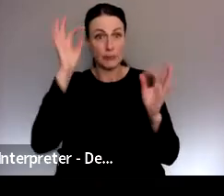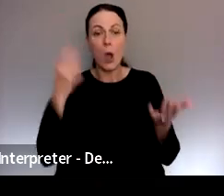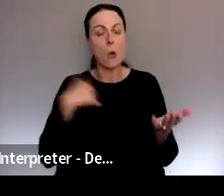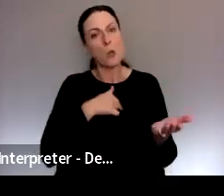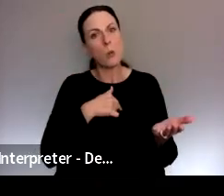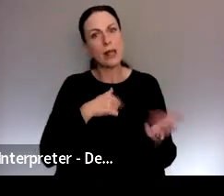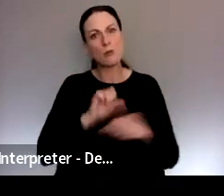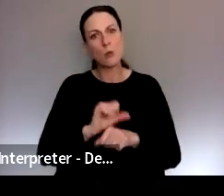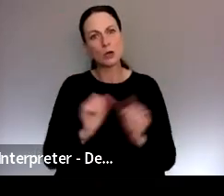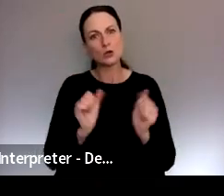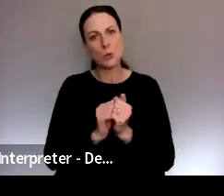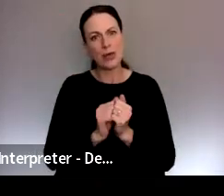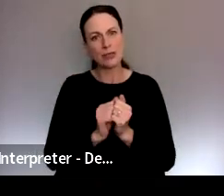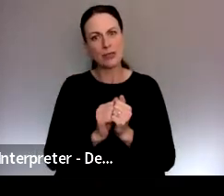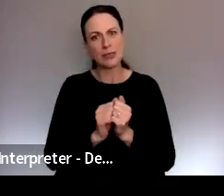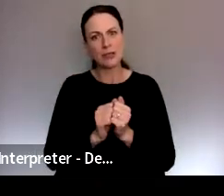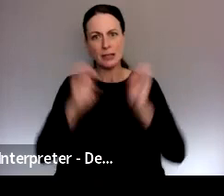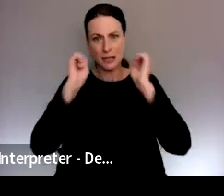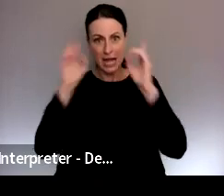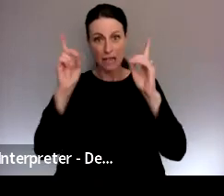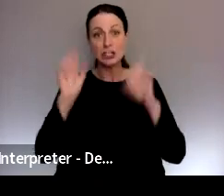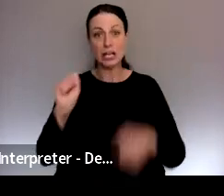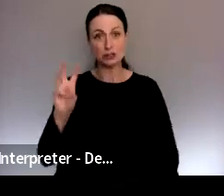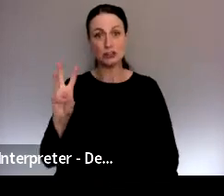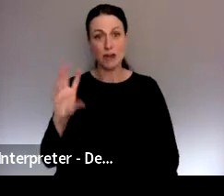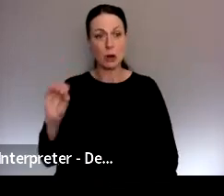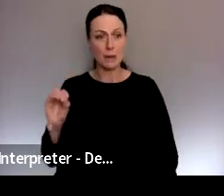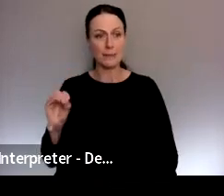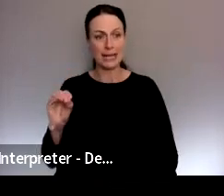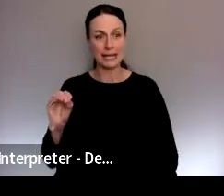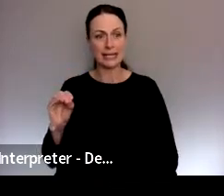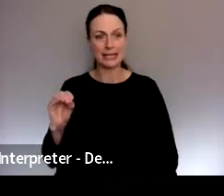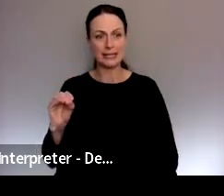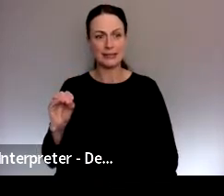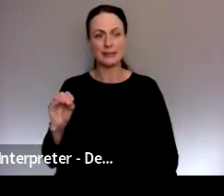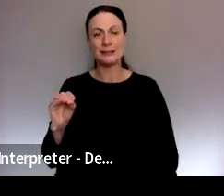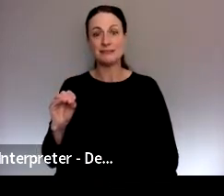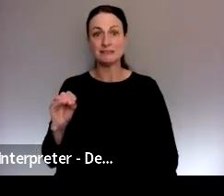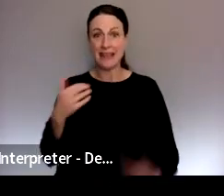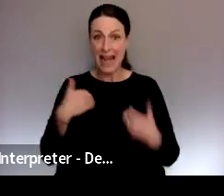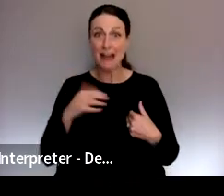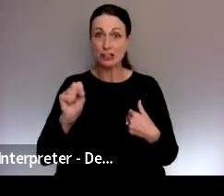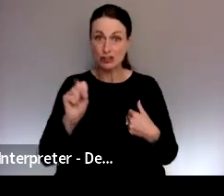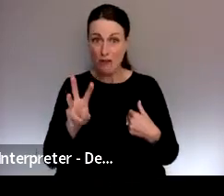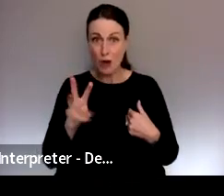is that we have worked with an education software company that had a software program